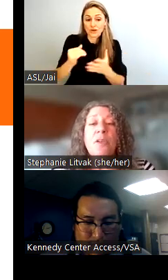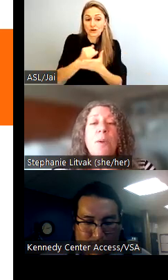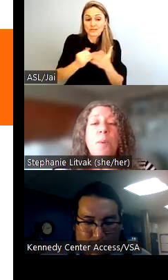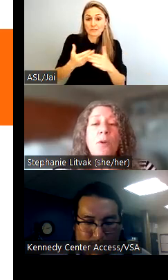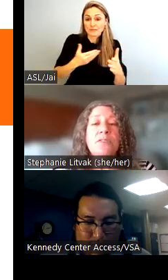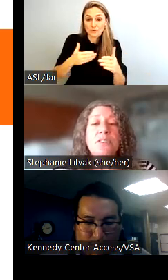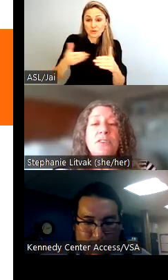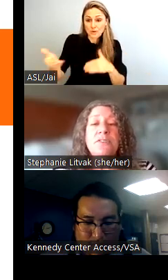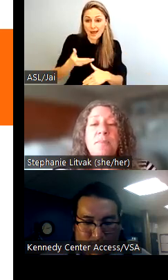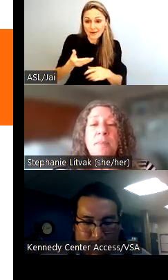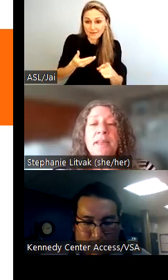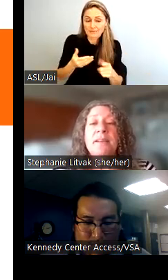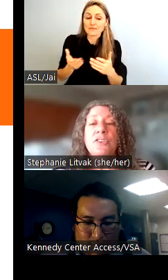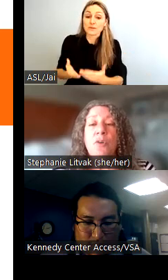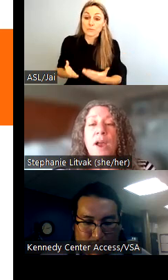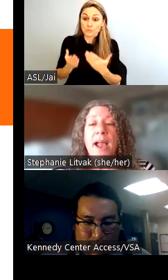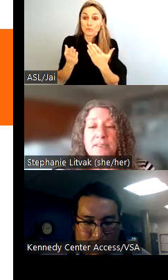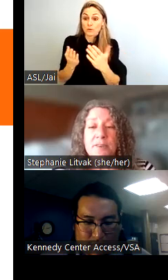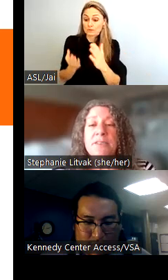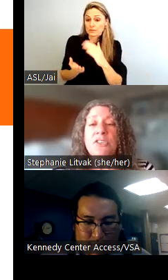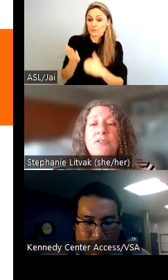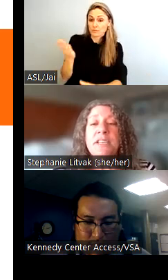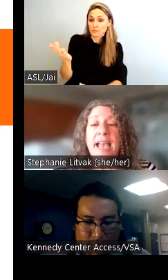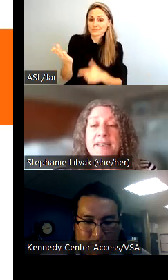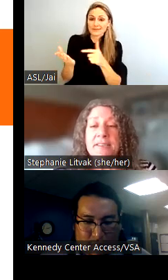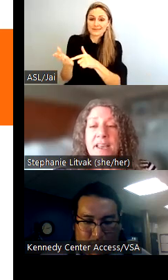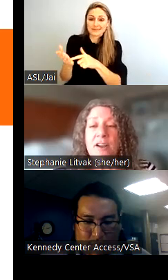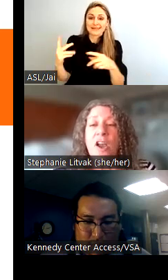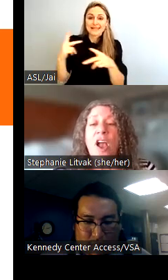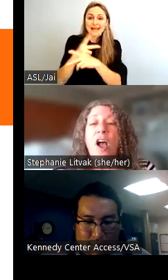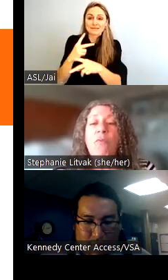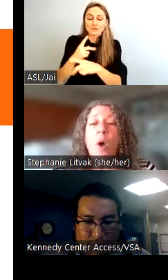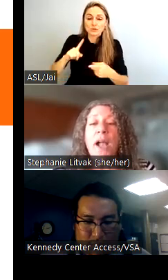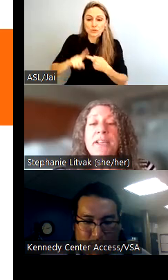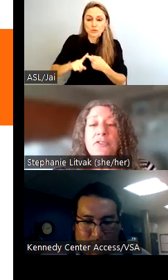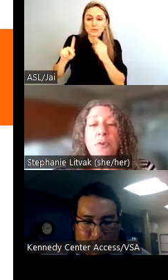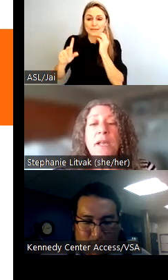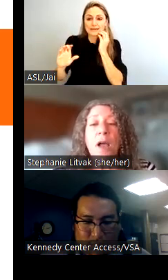the proposal you submit is your estimate to the Kennedy Center of why you should become